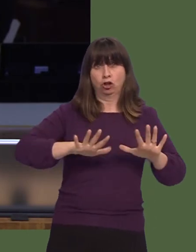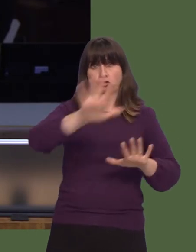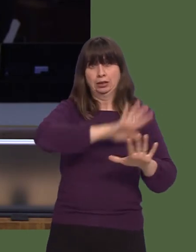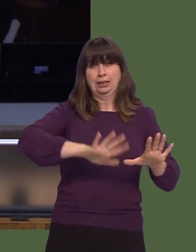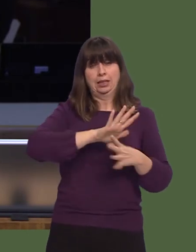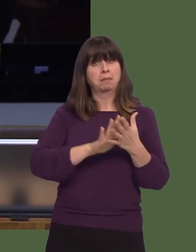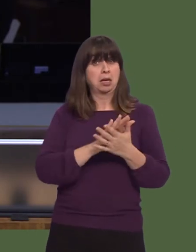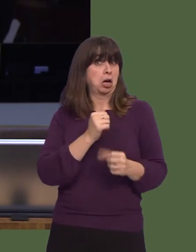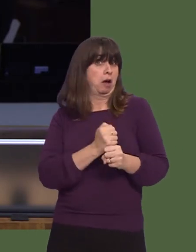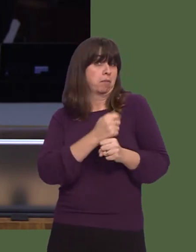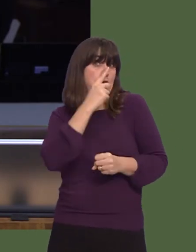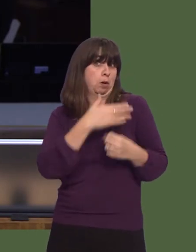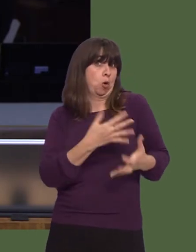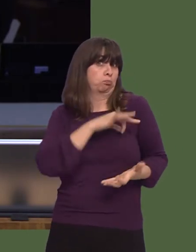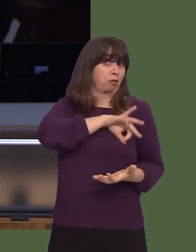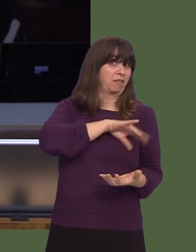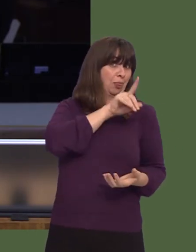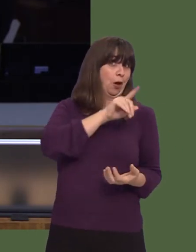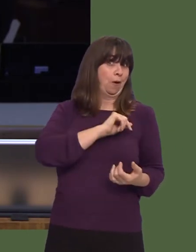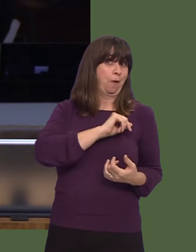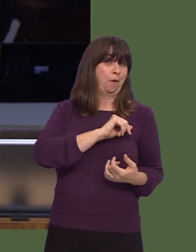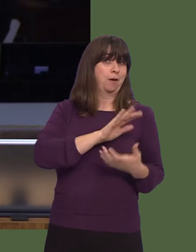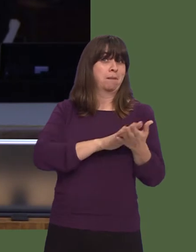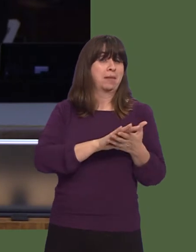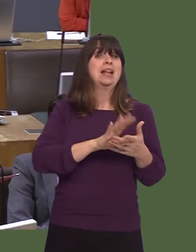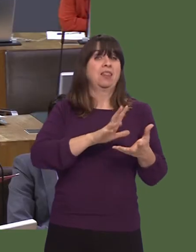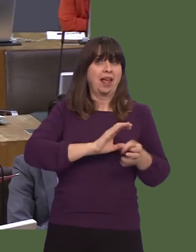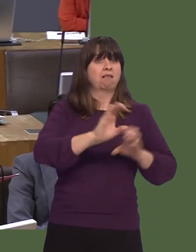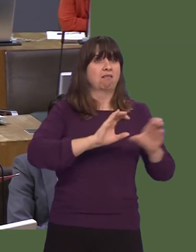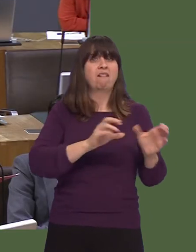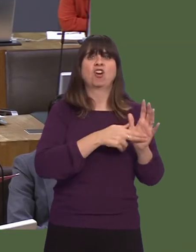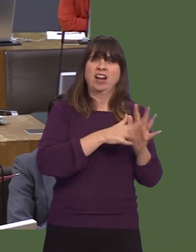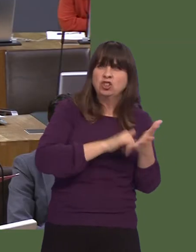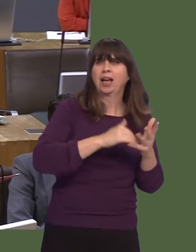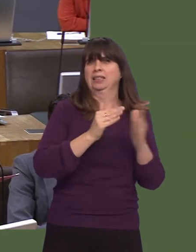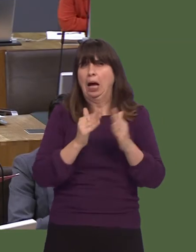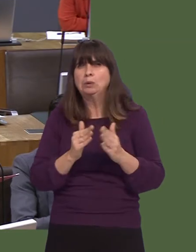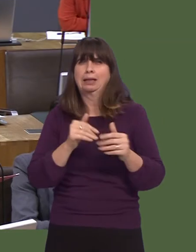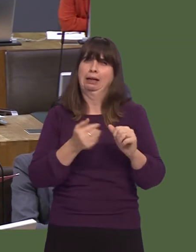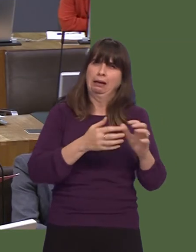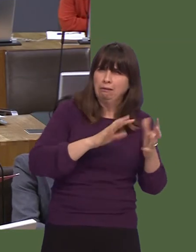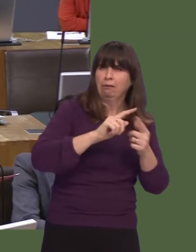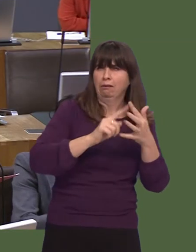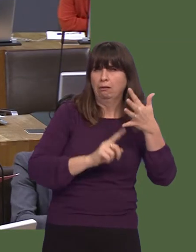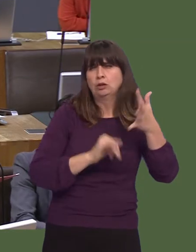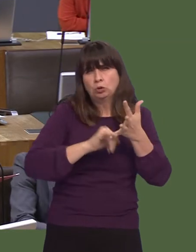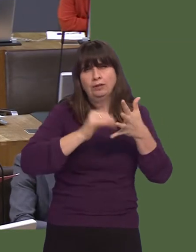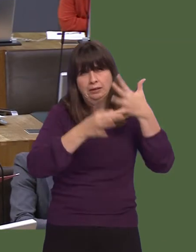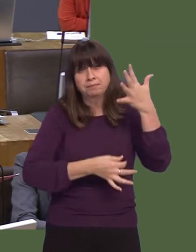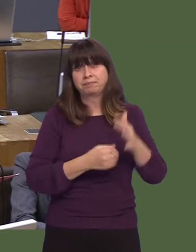Welsh Government with more money to provide the other good public services that we want? Carwyn Jones AM: Well, that is a naive approach because, as he knows full well, if we are